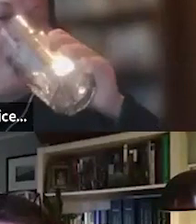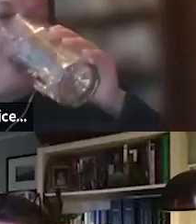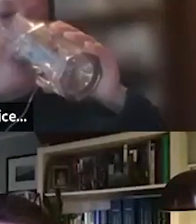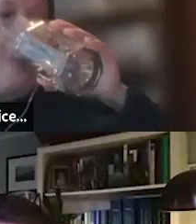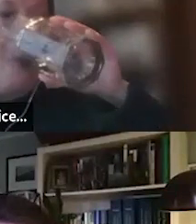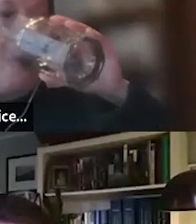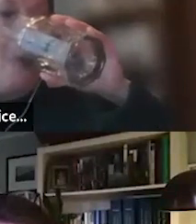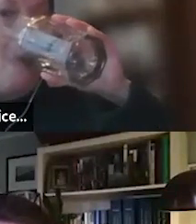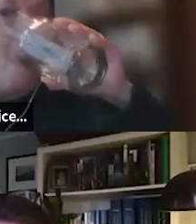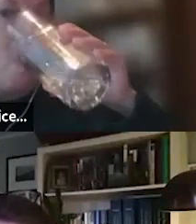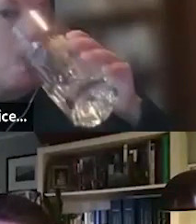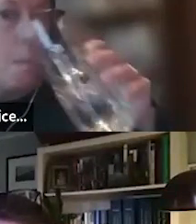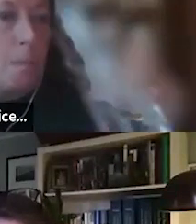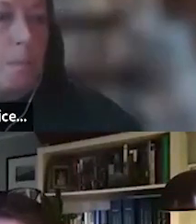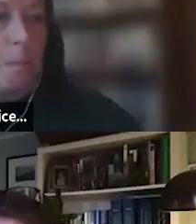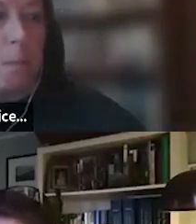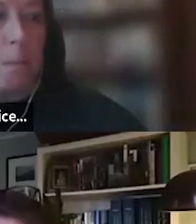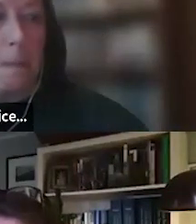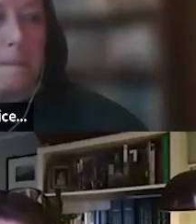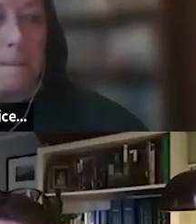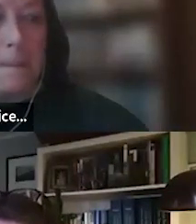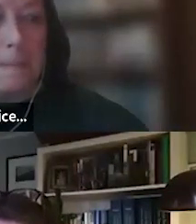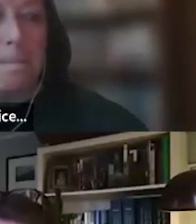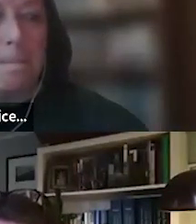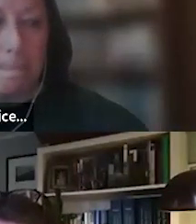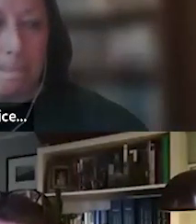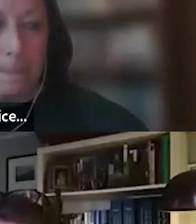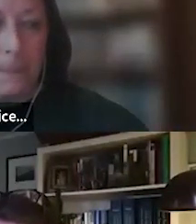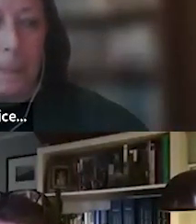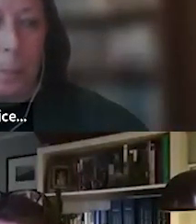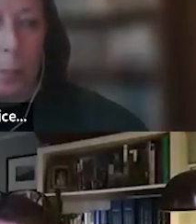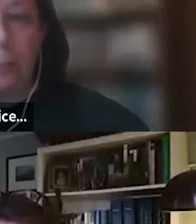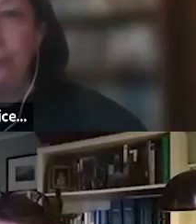and once you do the 3368 online, it's going to pop up, generating, saying,